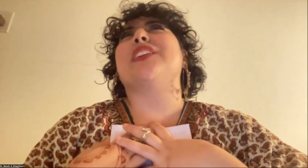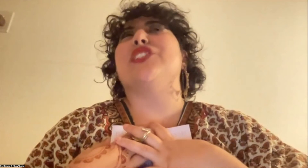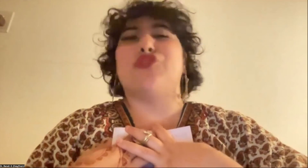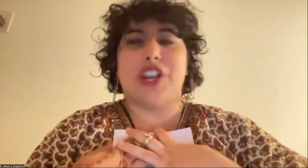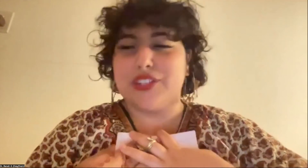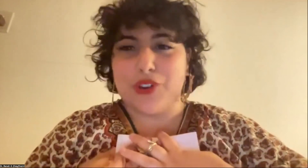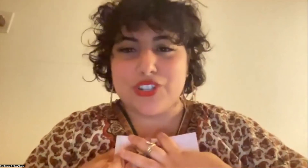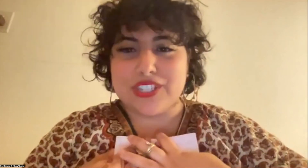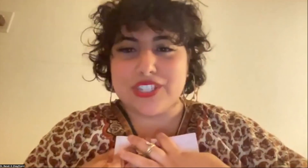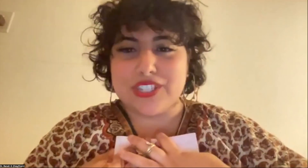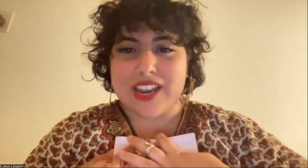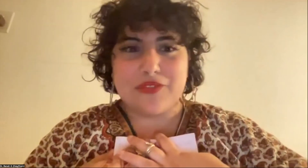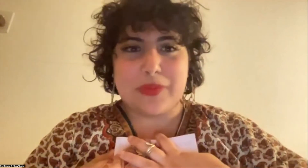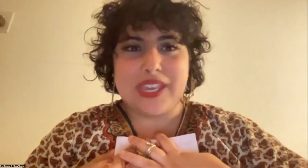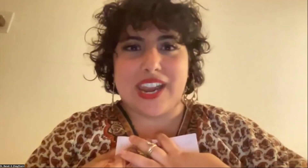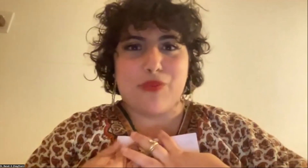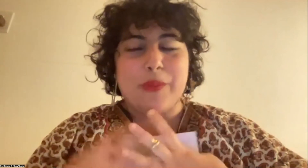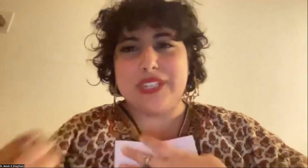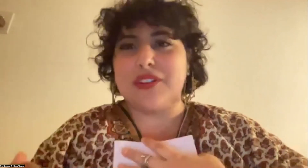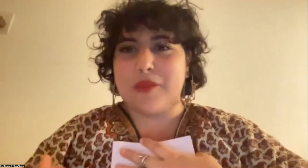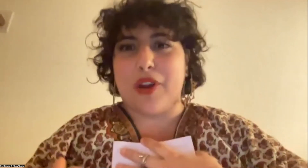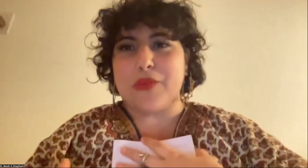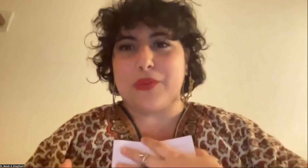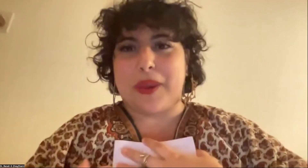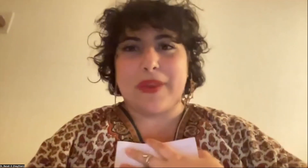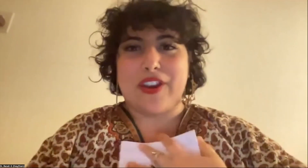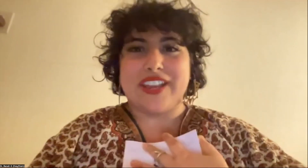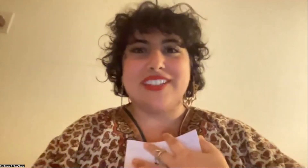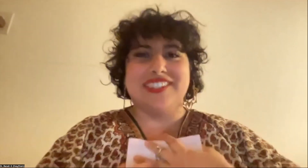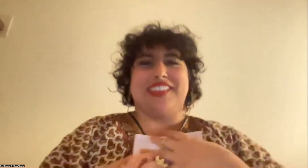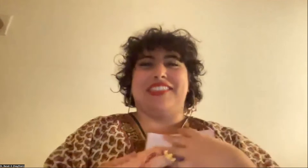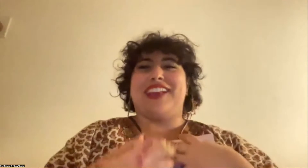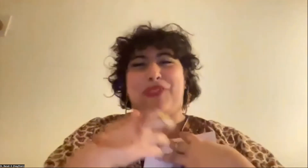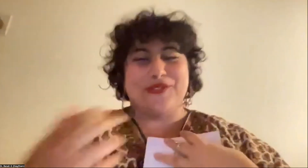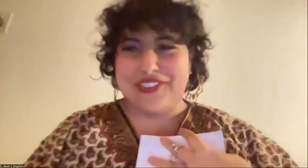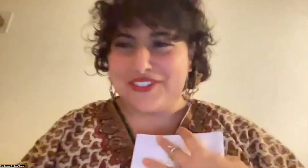destructive urge inside of me, and I ripped it apart with my bare hands, like threw it in the